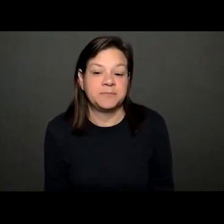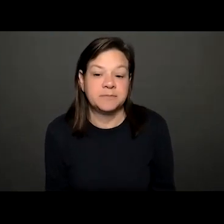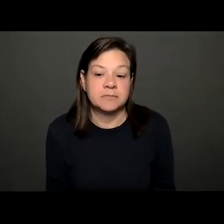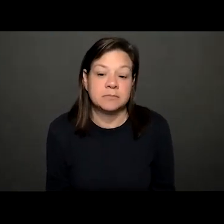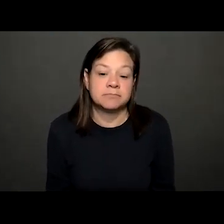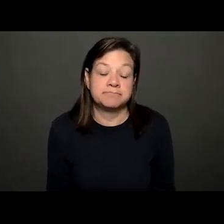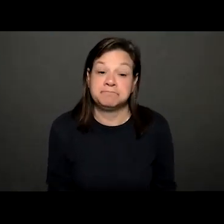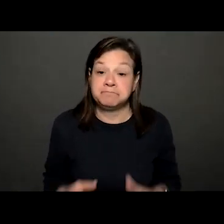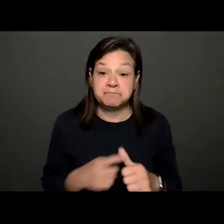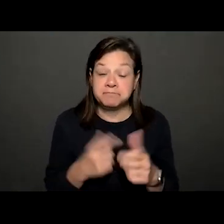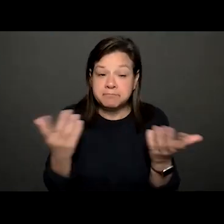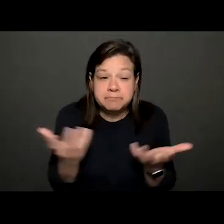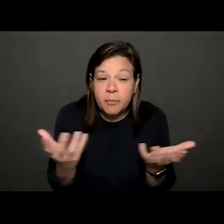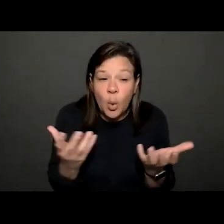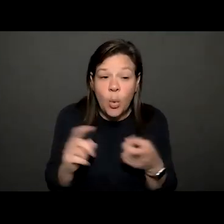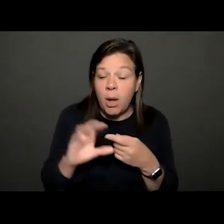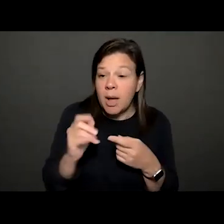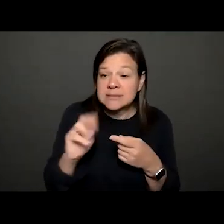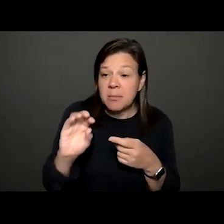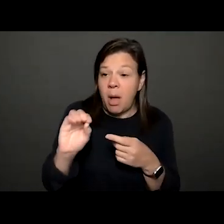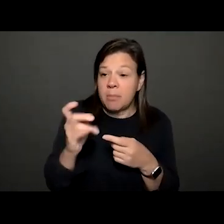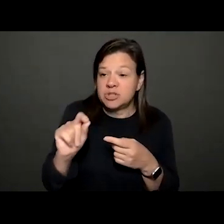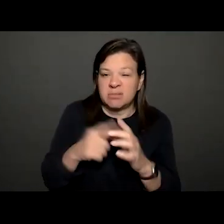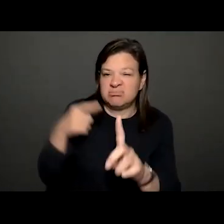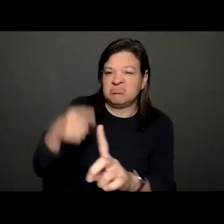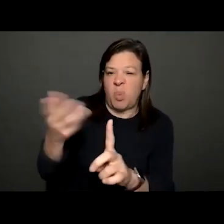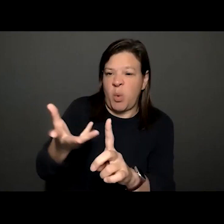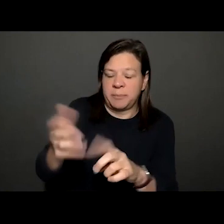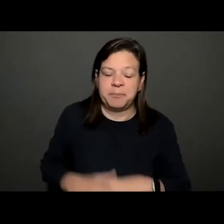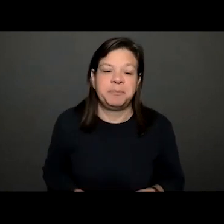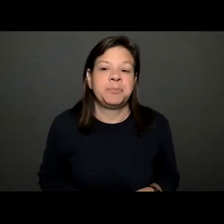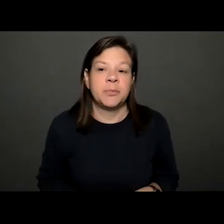SO IN HubSpot WE PROVIDE SEVERAL STANDARDS CRM OBJECTS